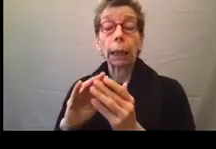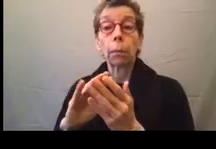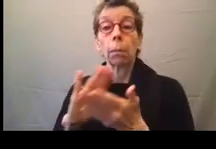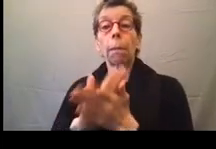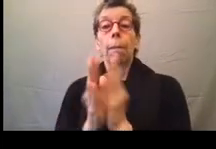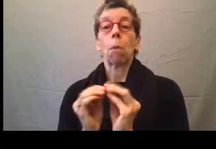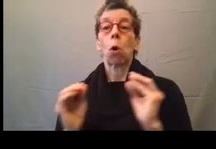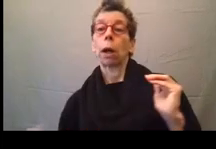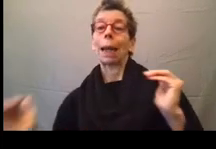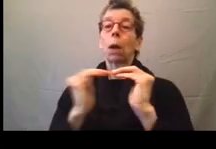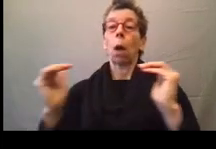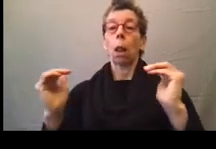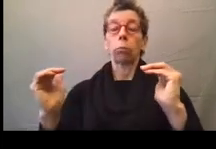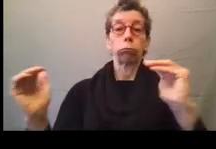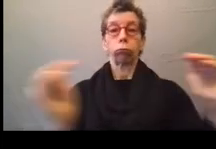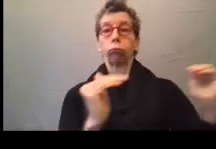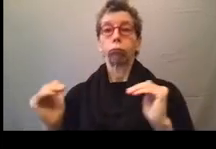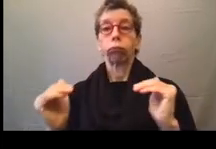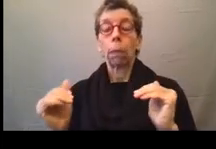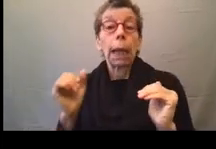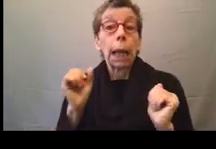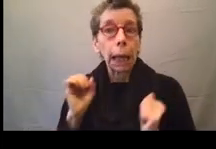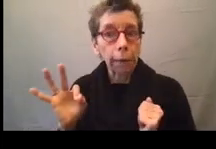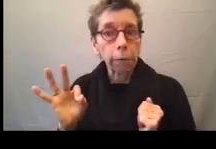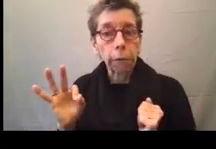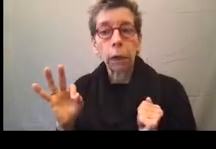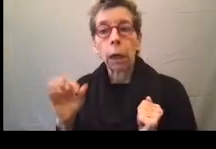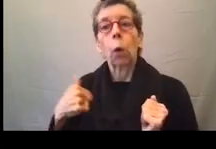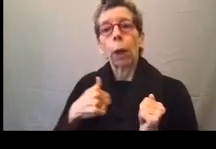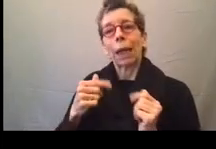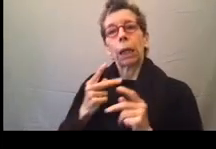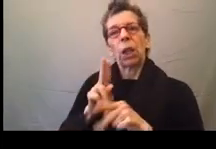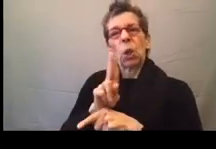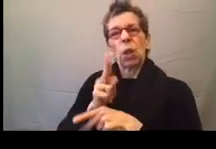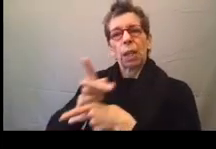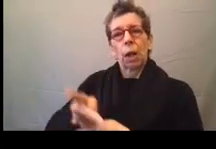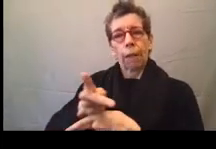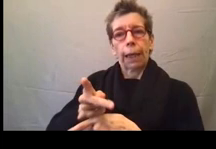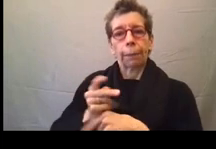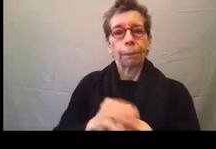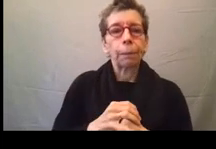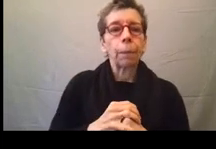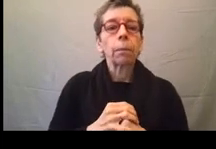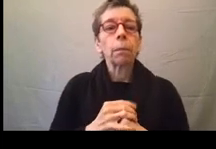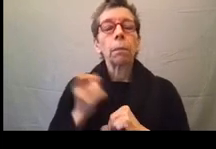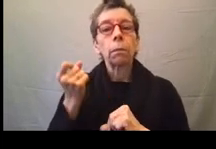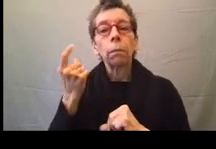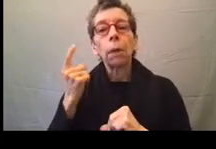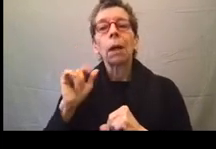be an equalizer we hope it could be if we are careful. Because algorithmic hiring tools